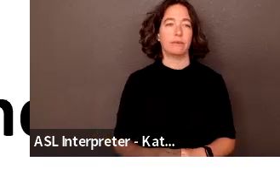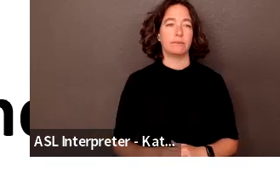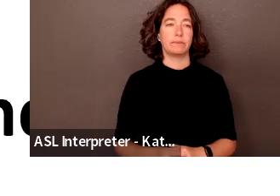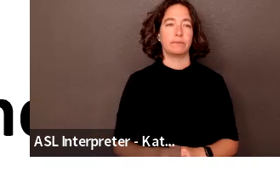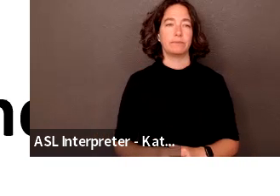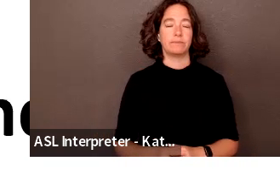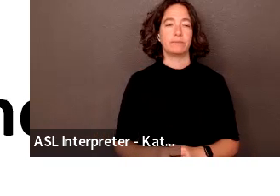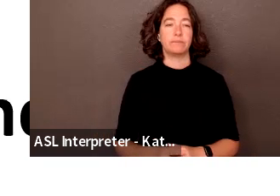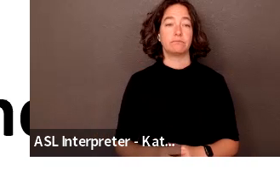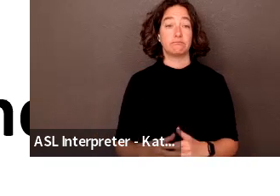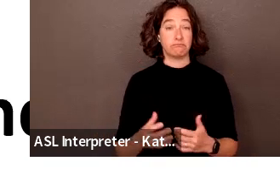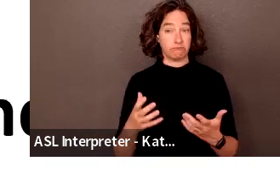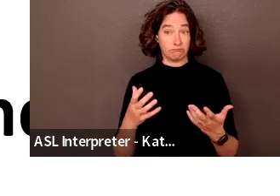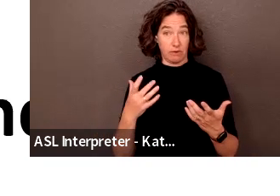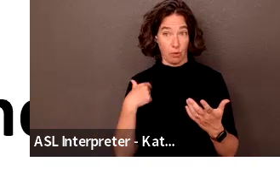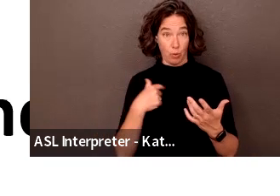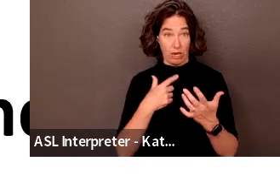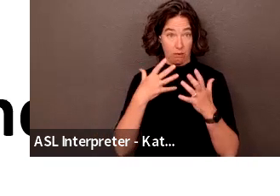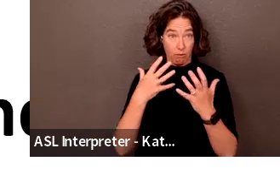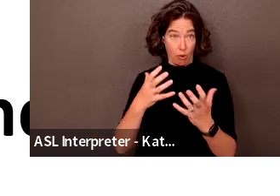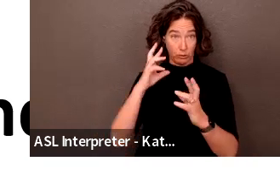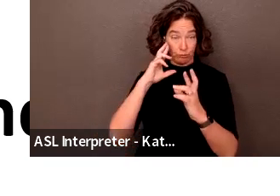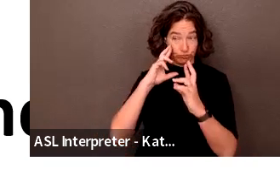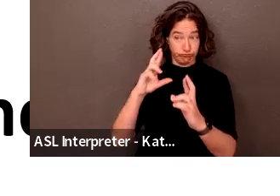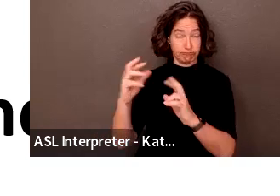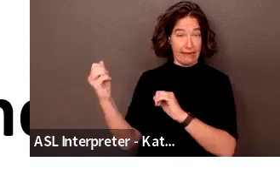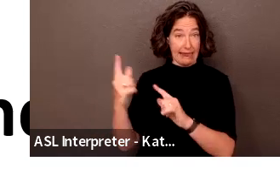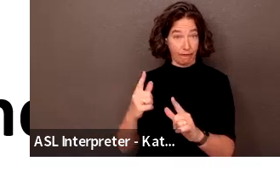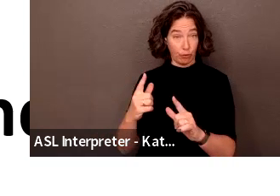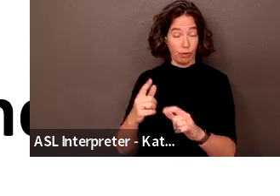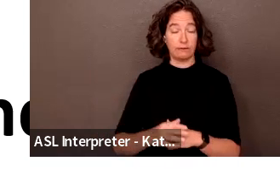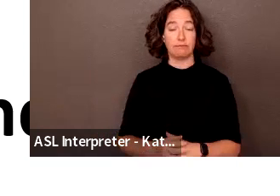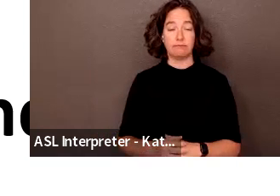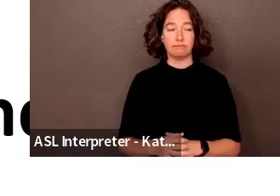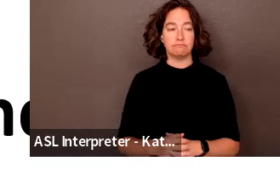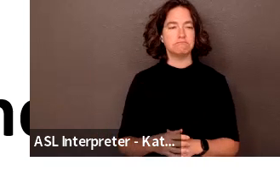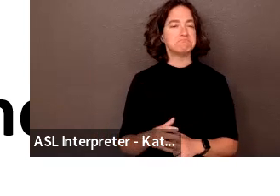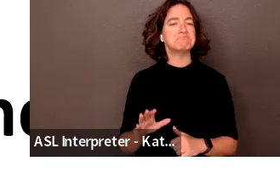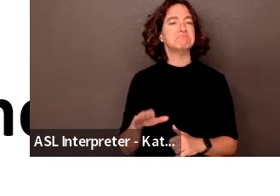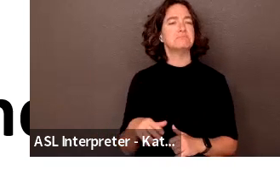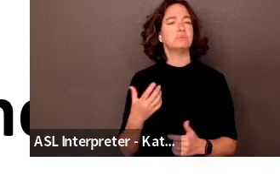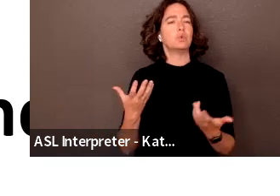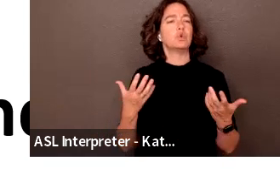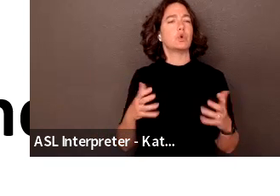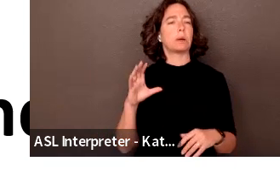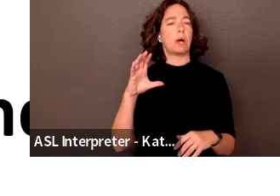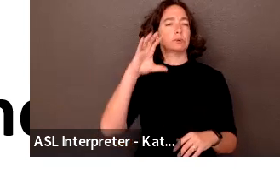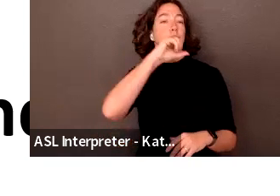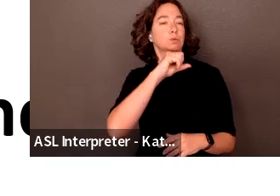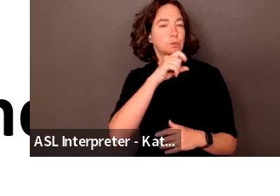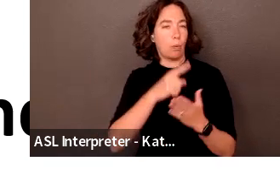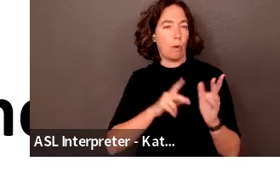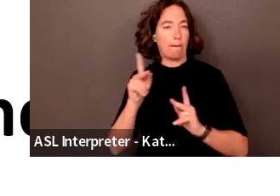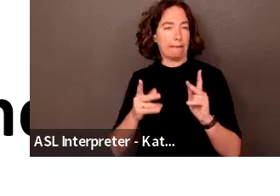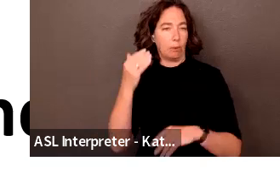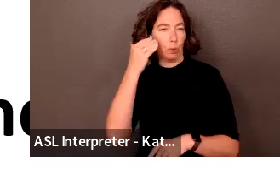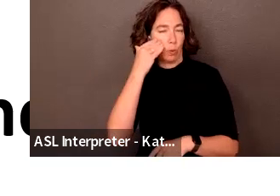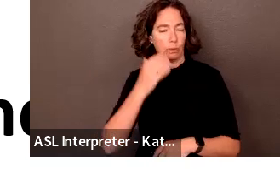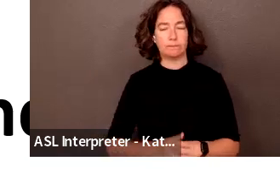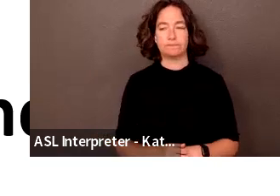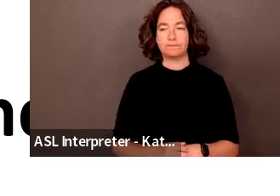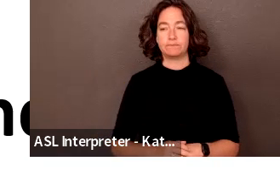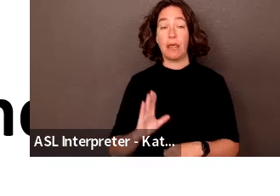and then we also -- that helps us to better include our -- as we